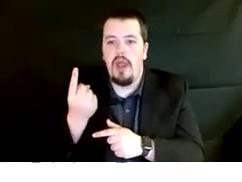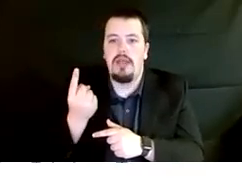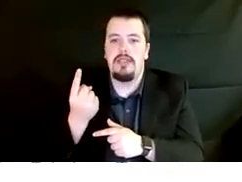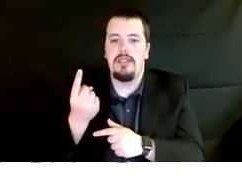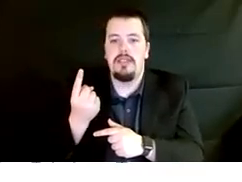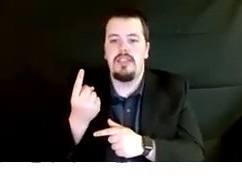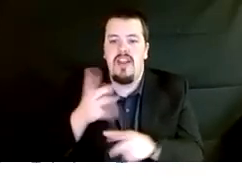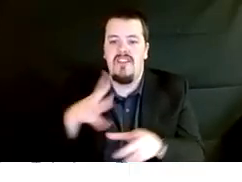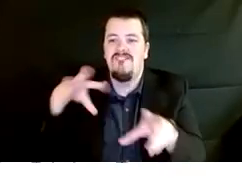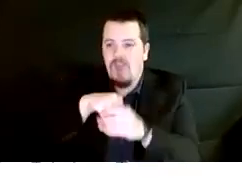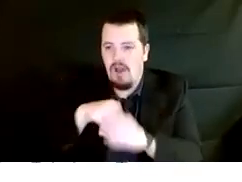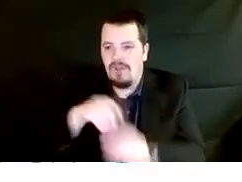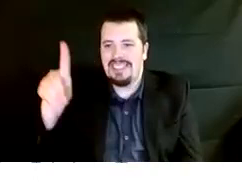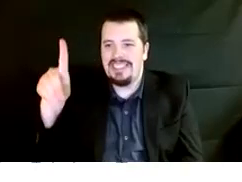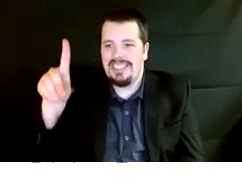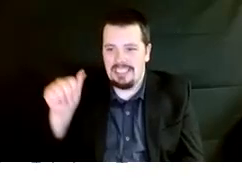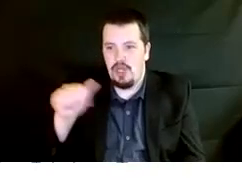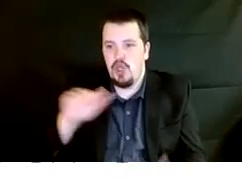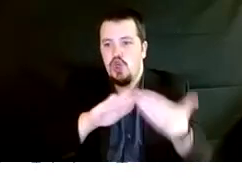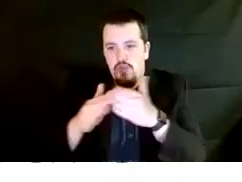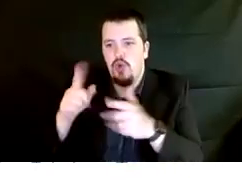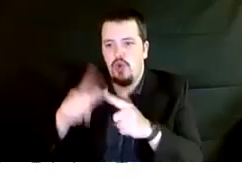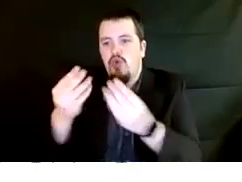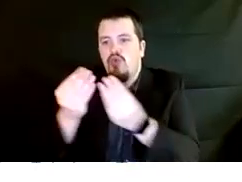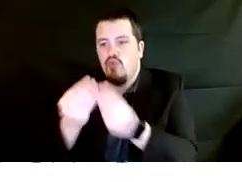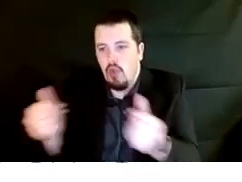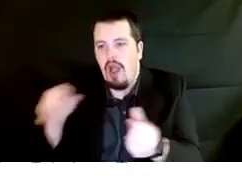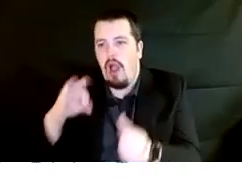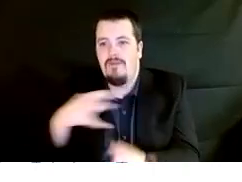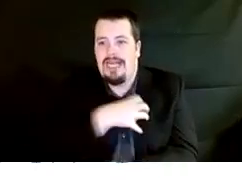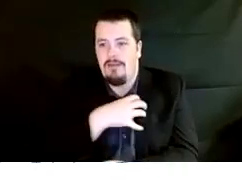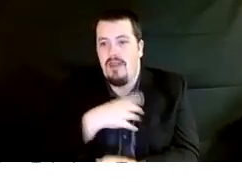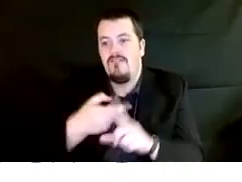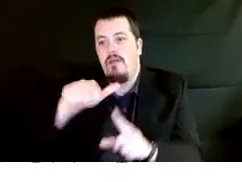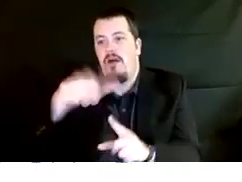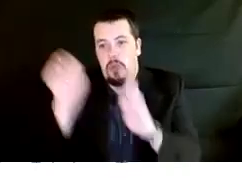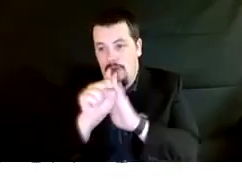the disability community in resolutions of complaints in other states um and so we worked